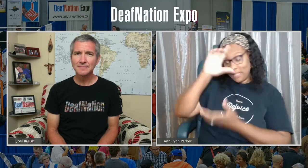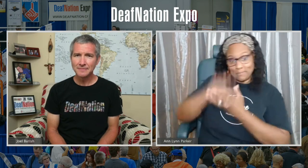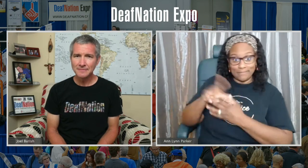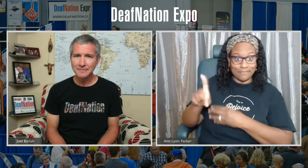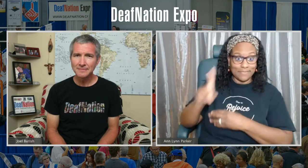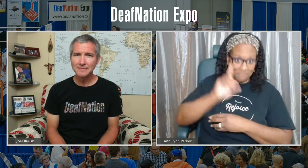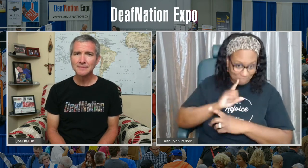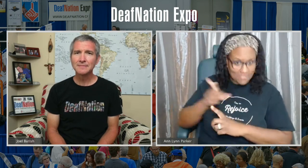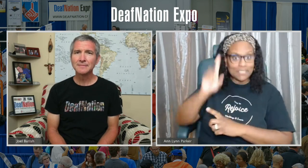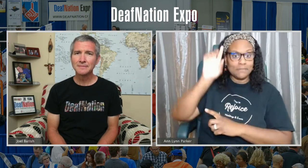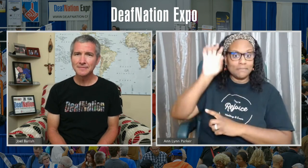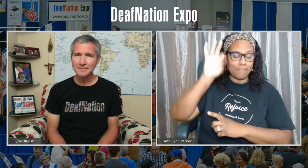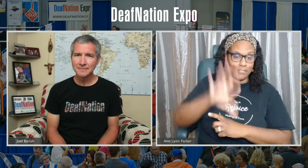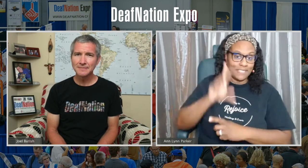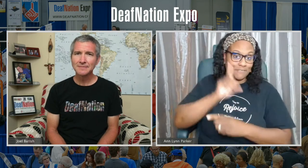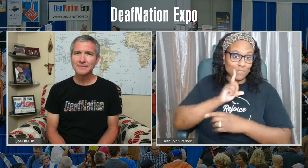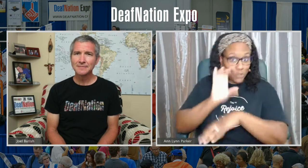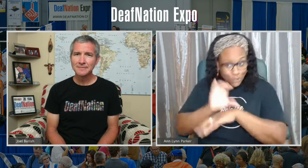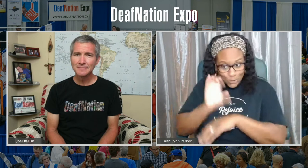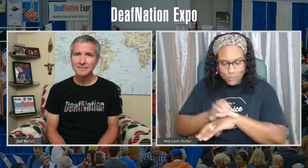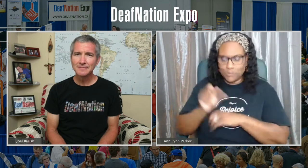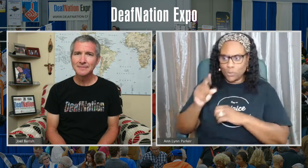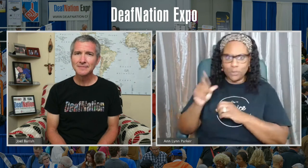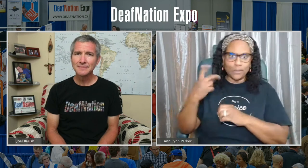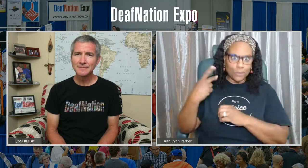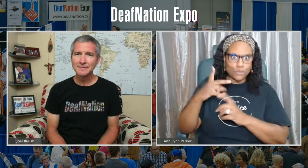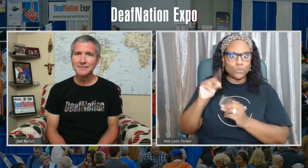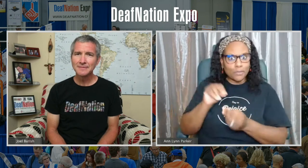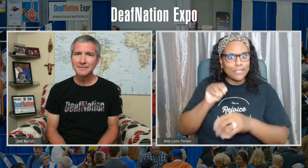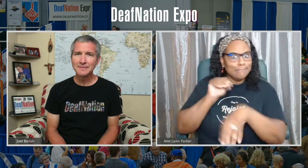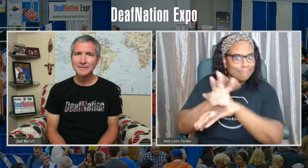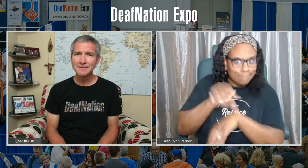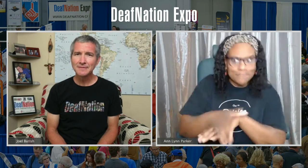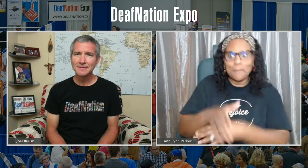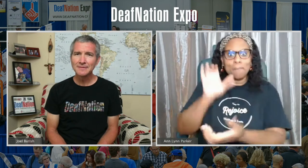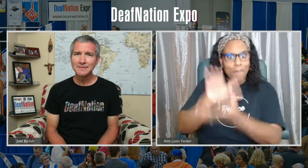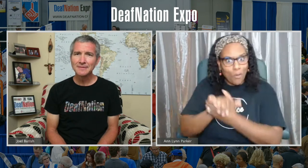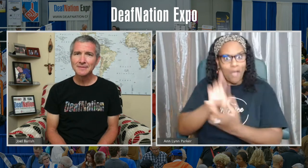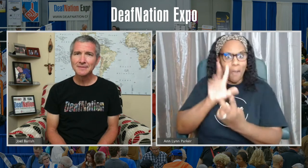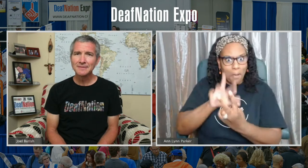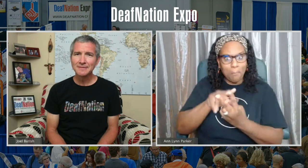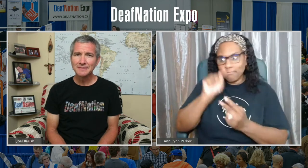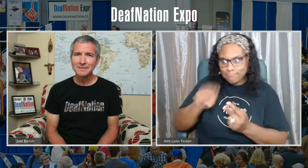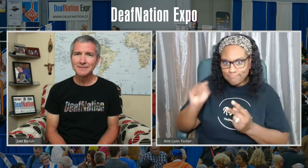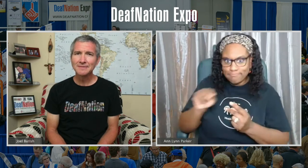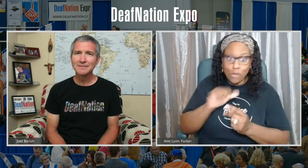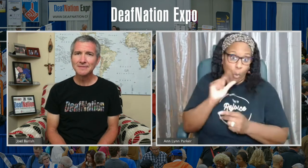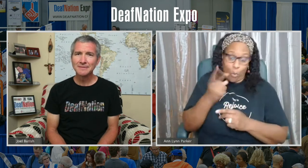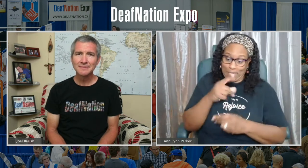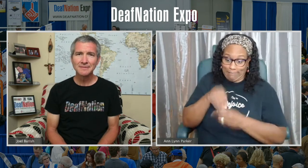My husband is deaf and a pastor at a deaf church, so we do consult married couples.